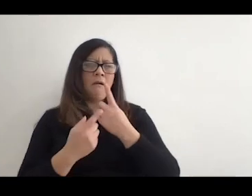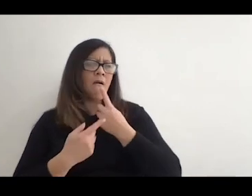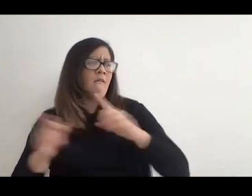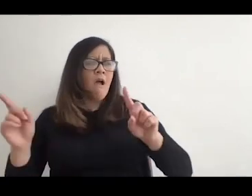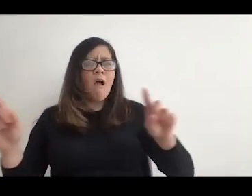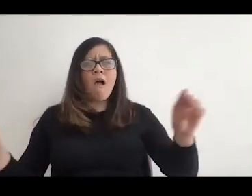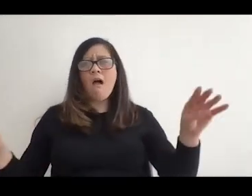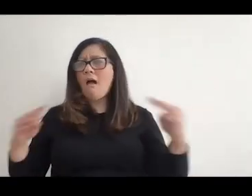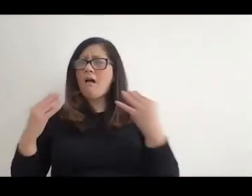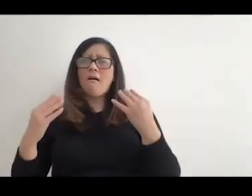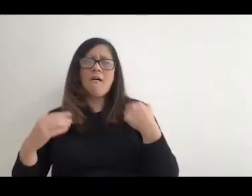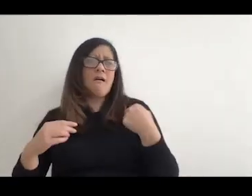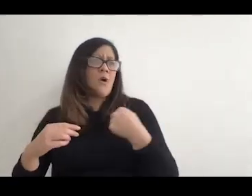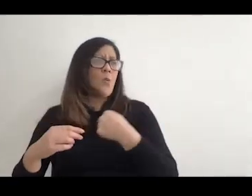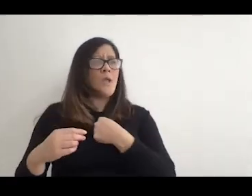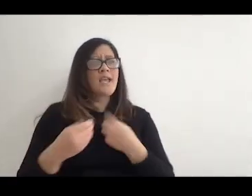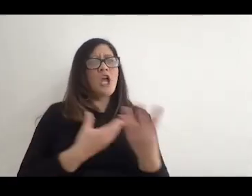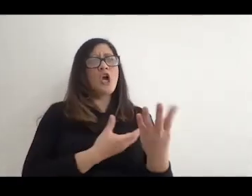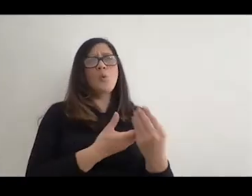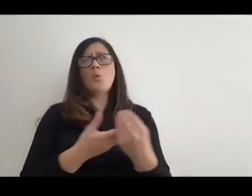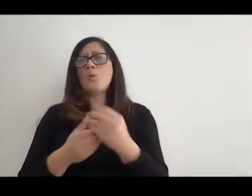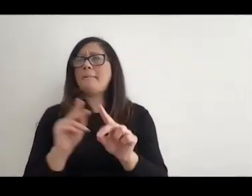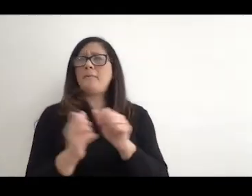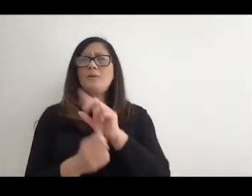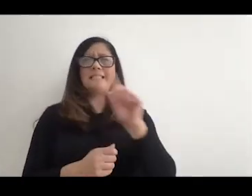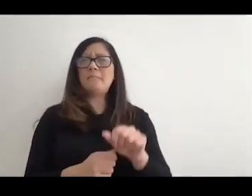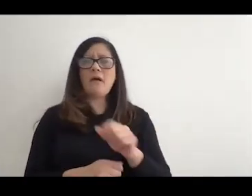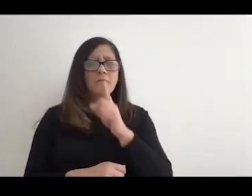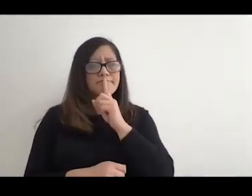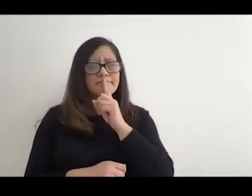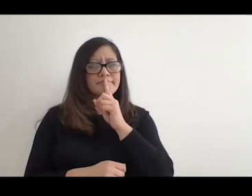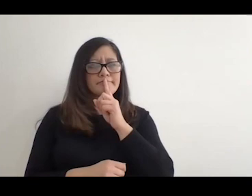big press release saying we're going to be inclusive even on our site now when you go to the site,